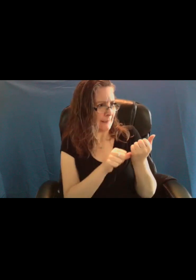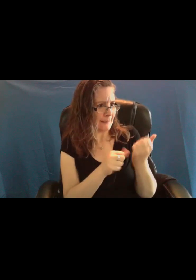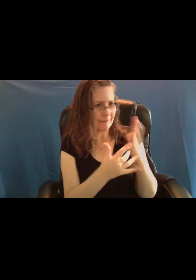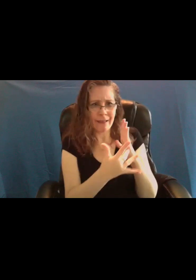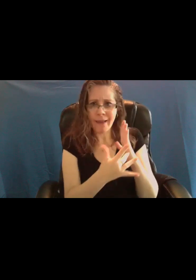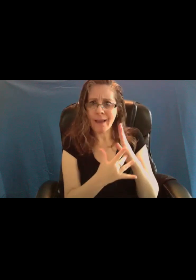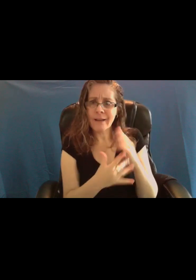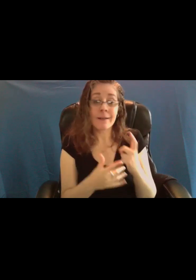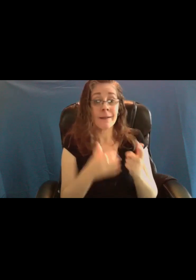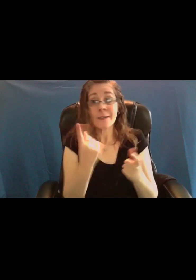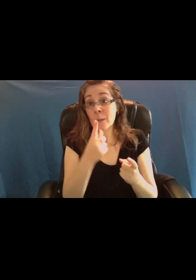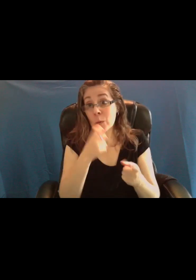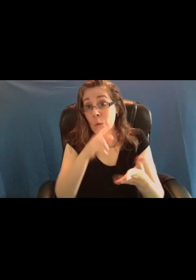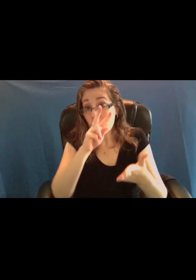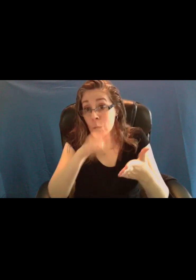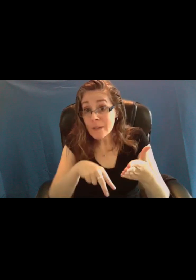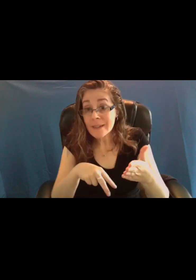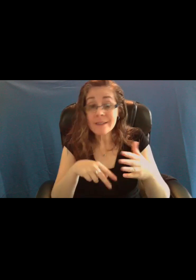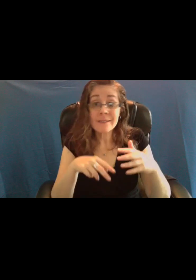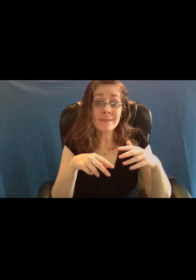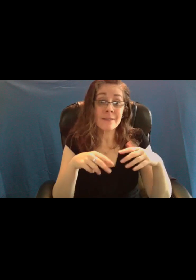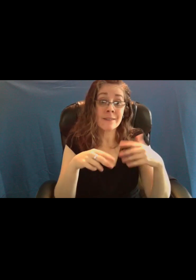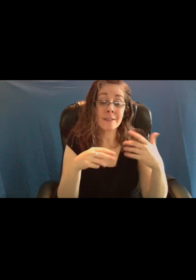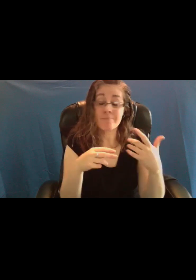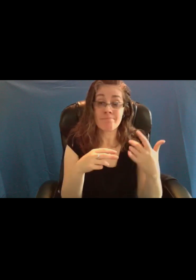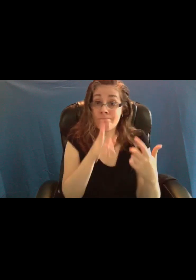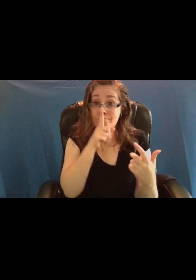a person who uses a keyboard only. Of course you should make